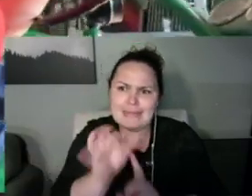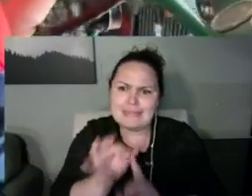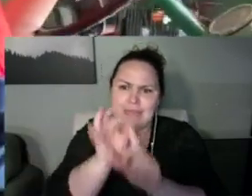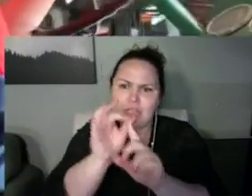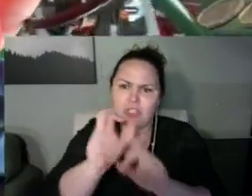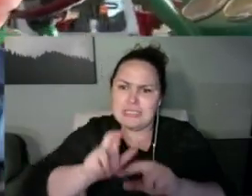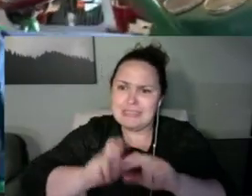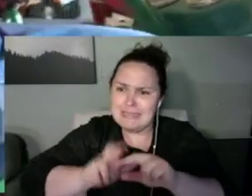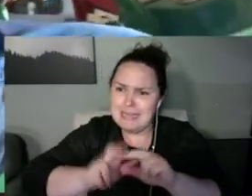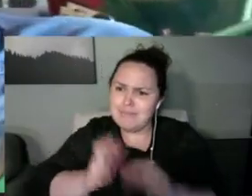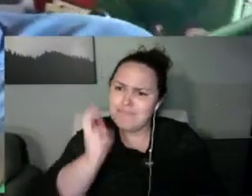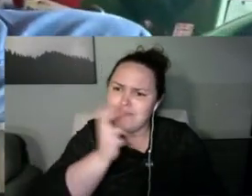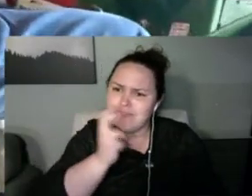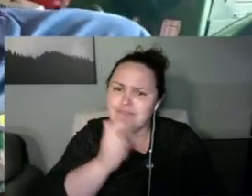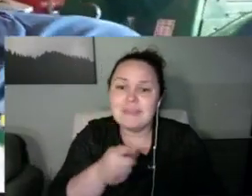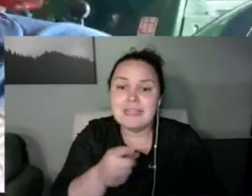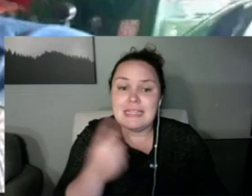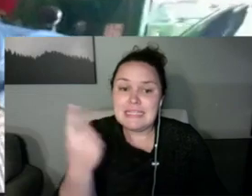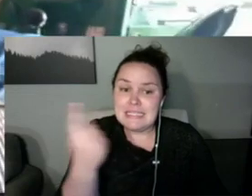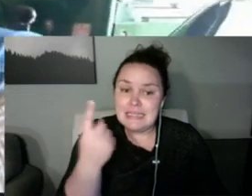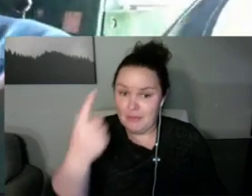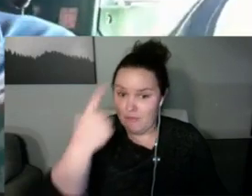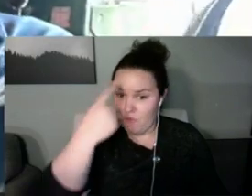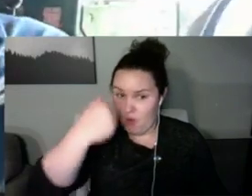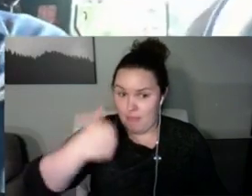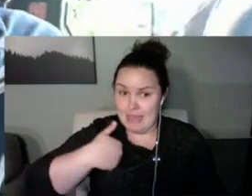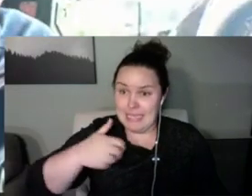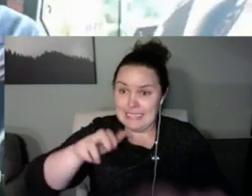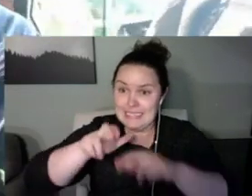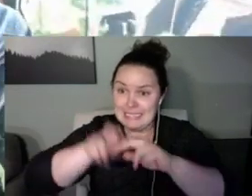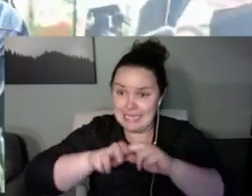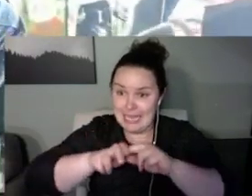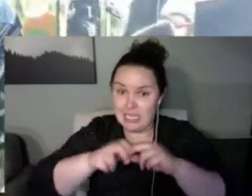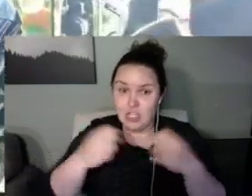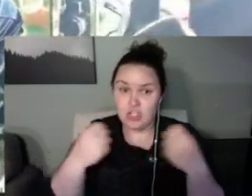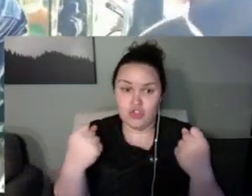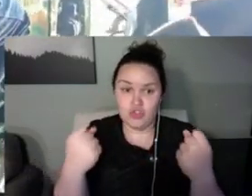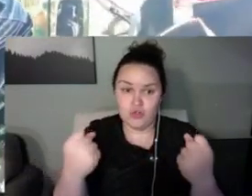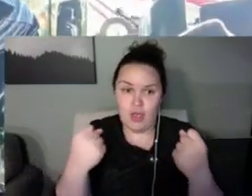And so what it does is it allows for somebody for me to sit here